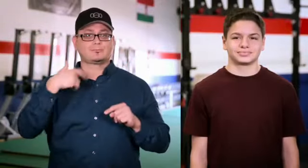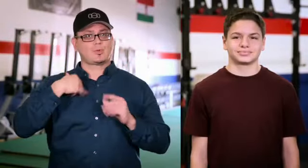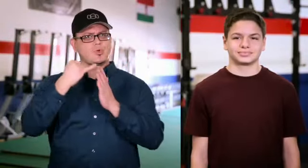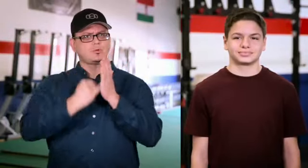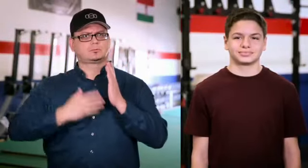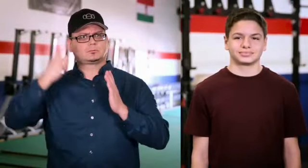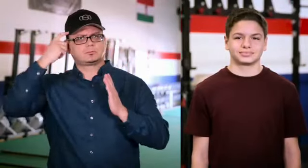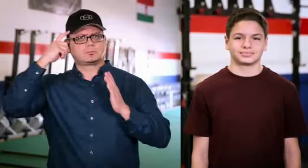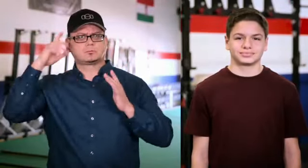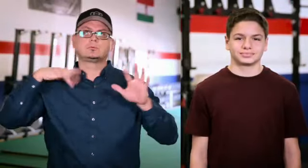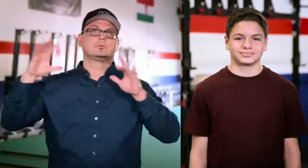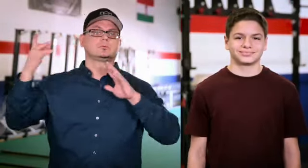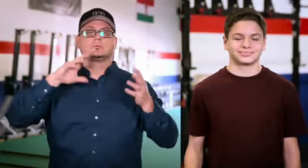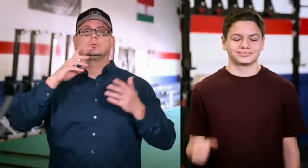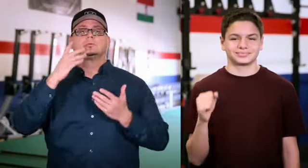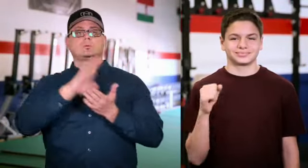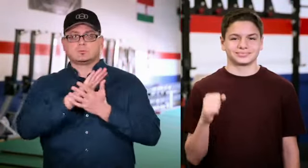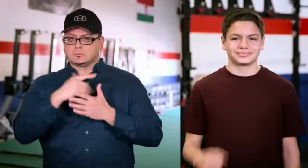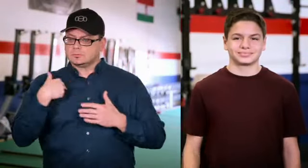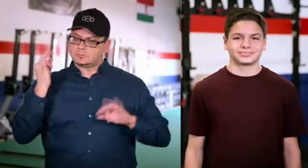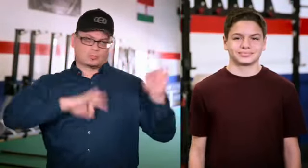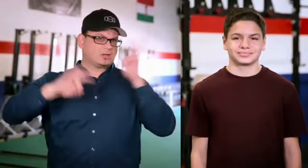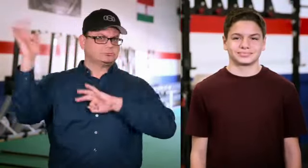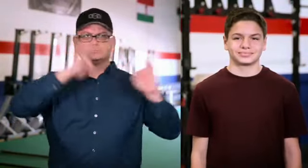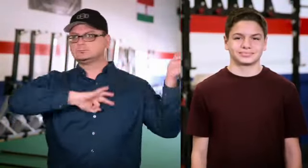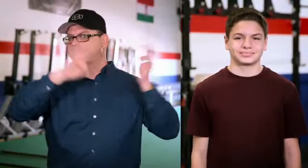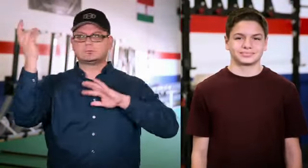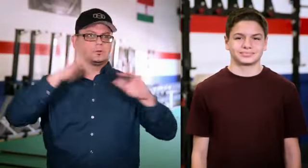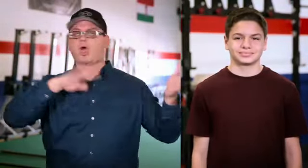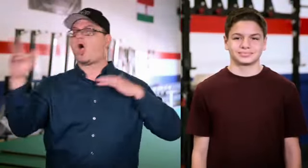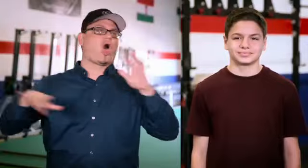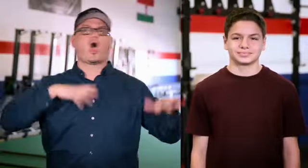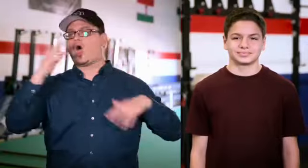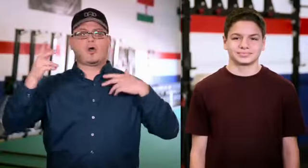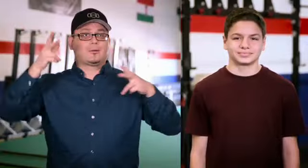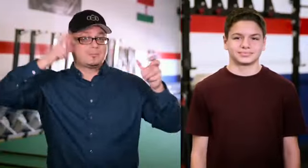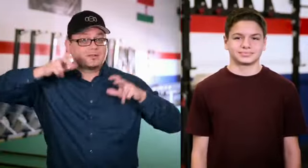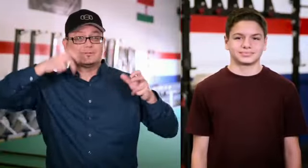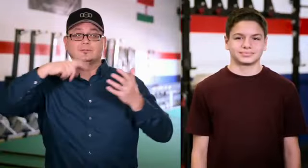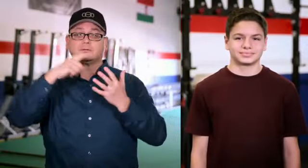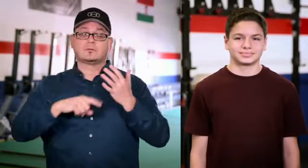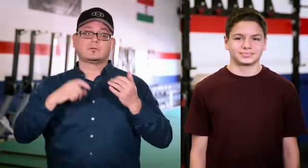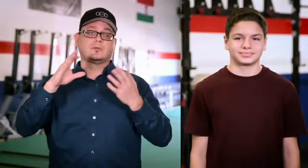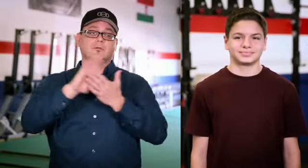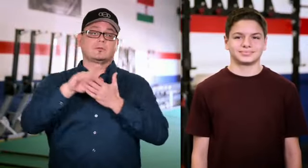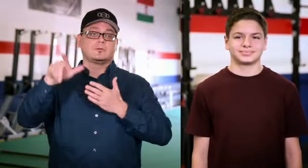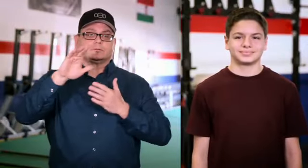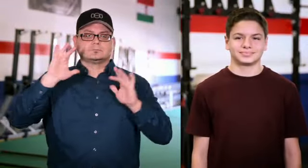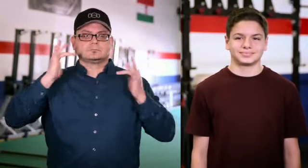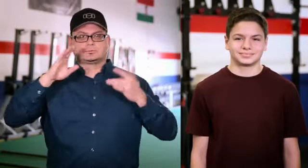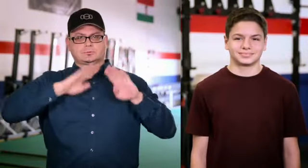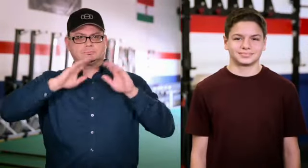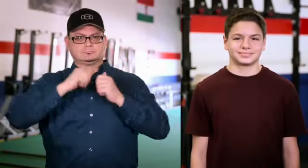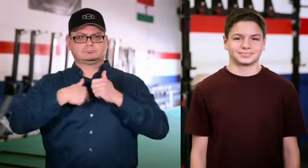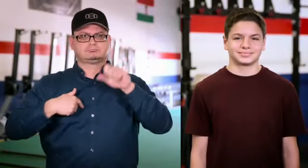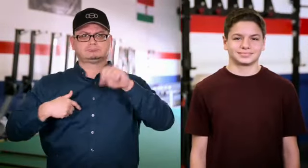I have an artistic mind, and I didn't have the ability to focus in school. I was mischevious, and the school was frustrated with me.